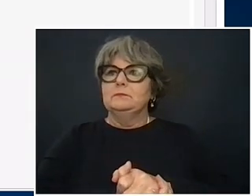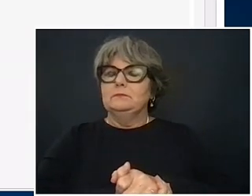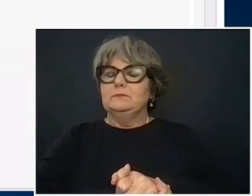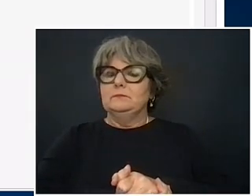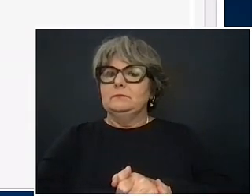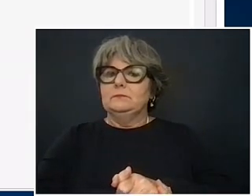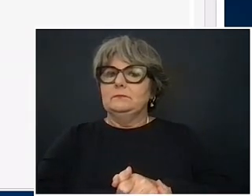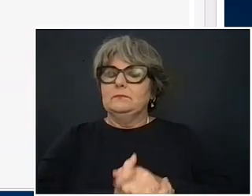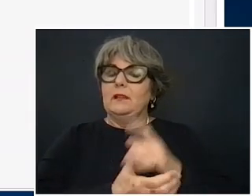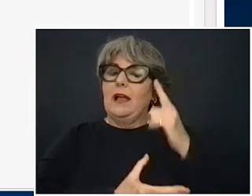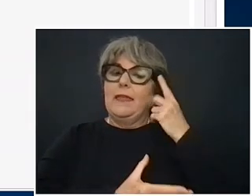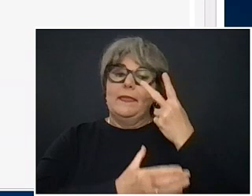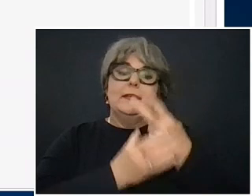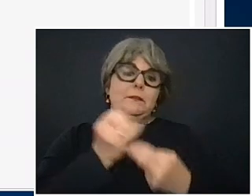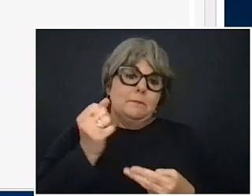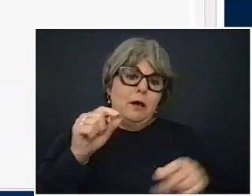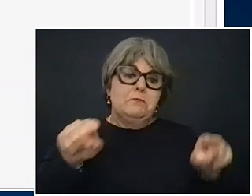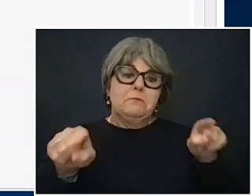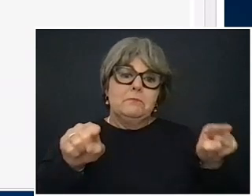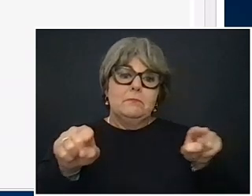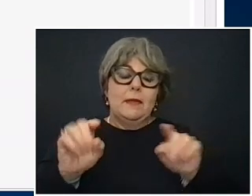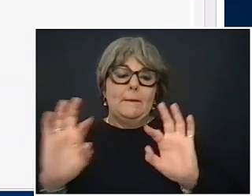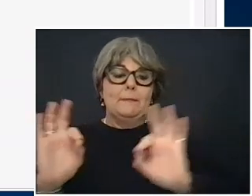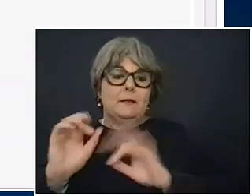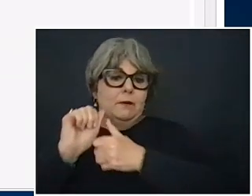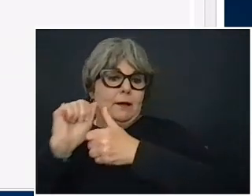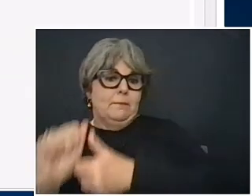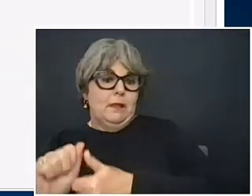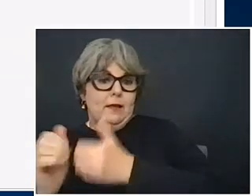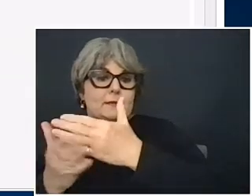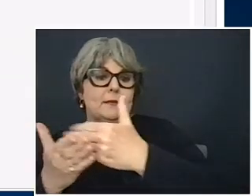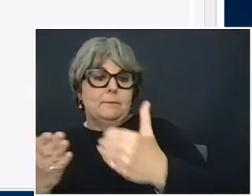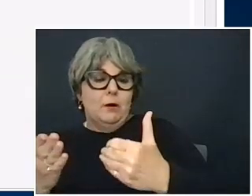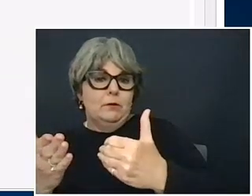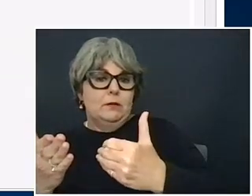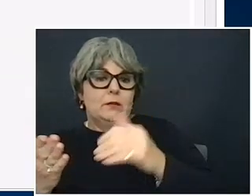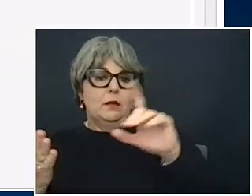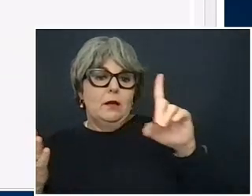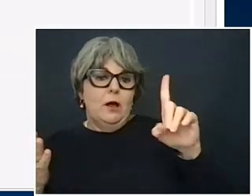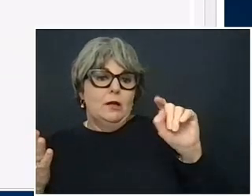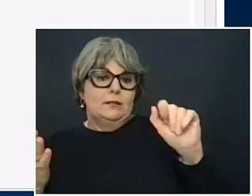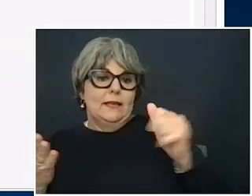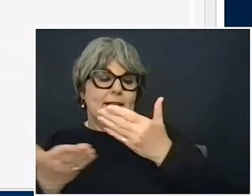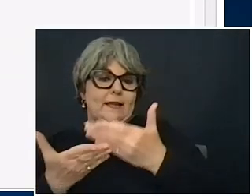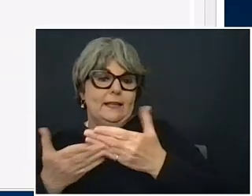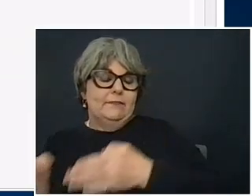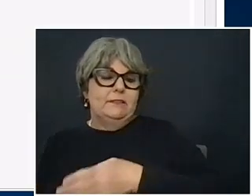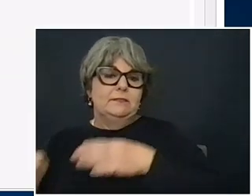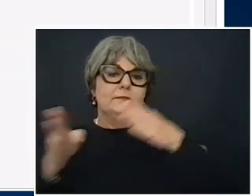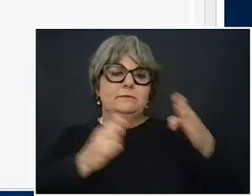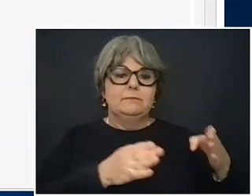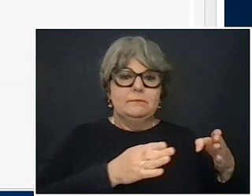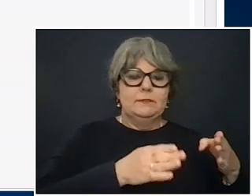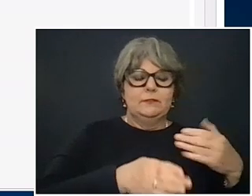I think it's there's a minimum compliance component of it based on data and evidence. There's a serious self-reflection around continuous